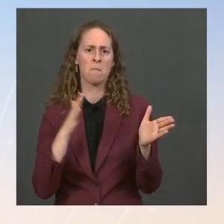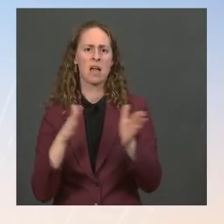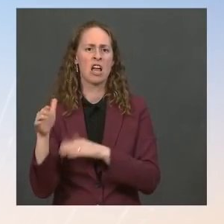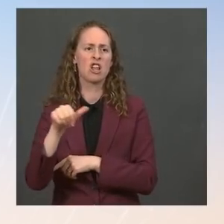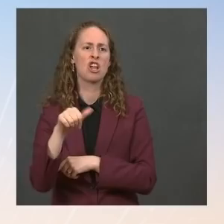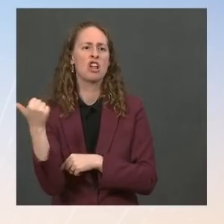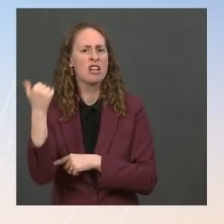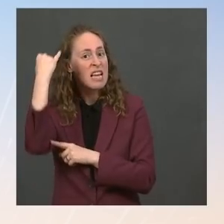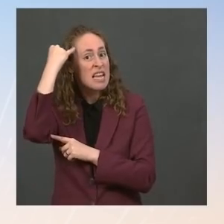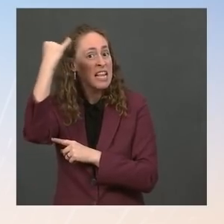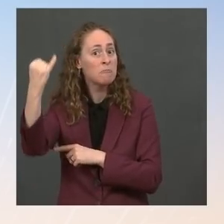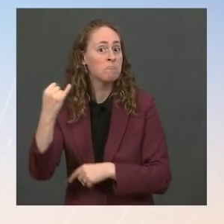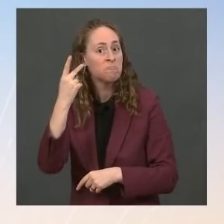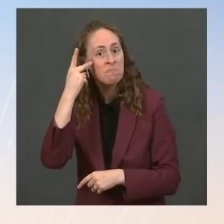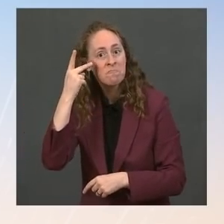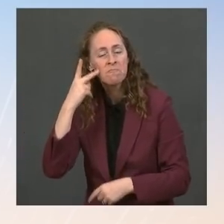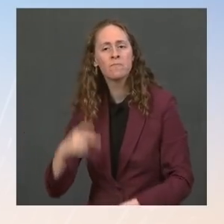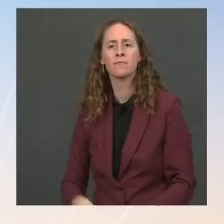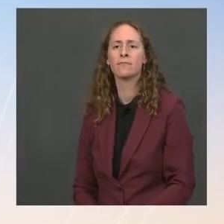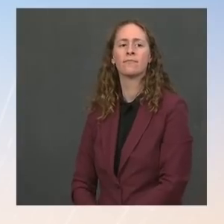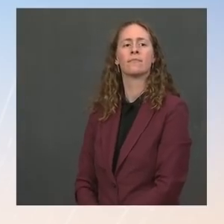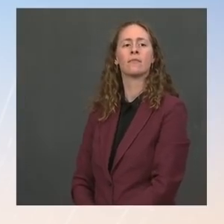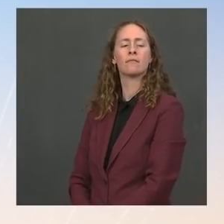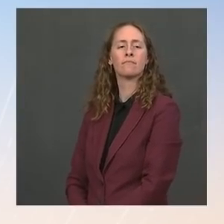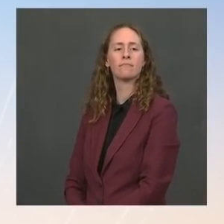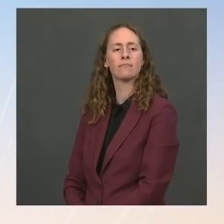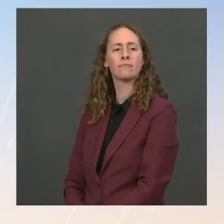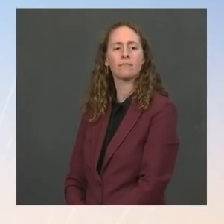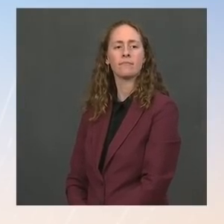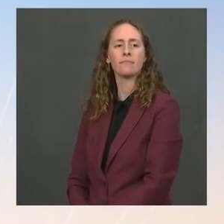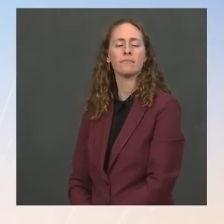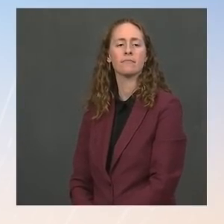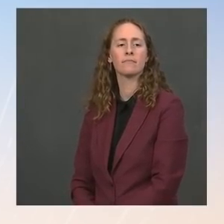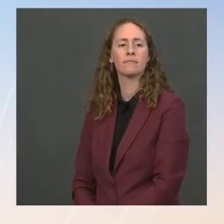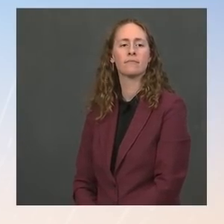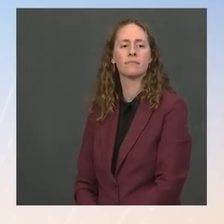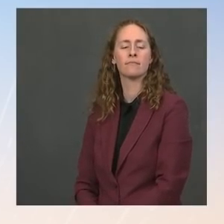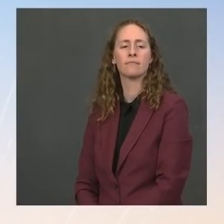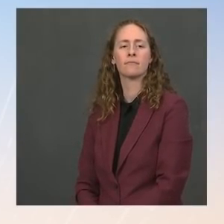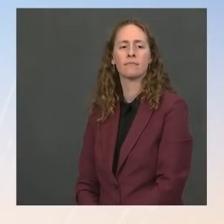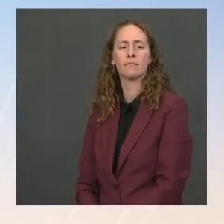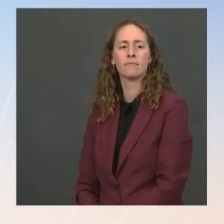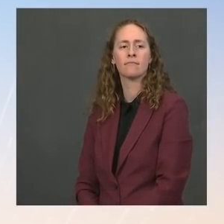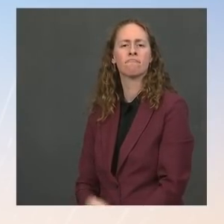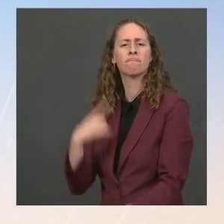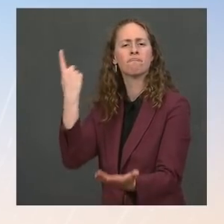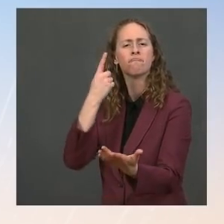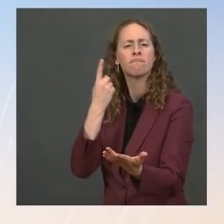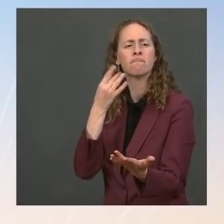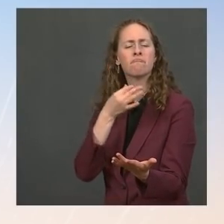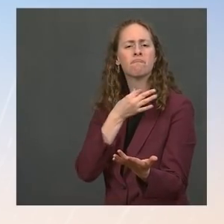just to follow up on that -- we've also seen the parliamentarian rule against the effort to increase the minimum wage through a reconciliation bill.